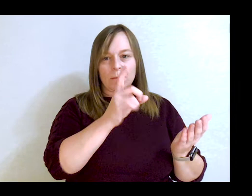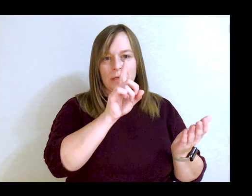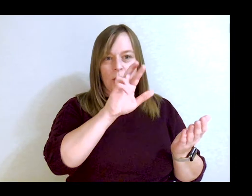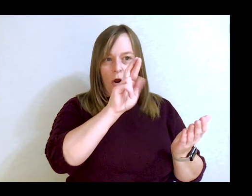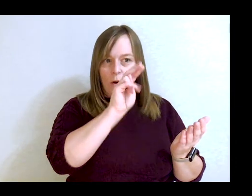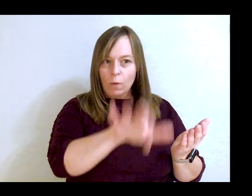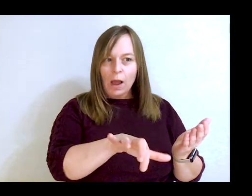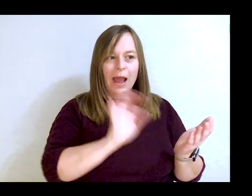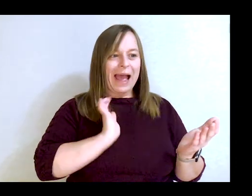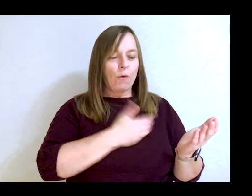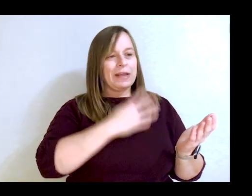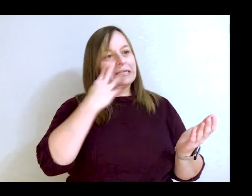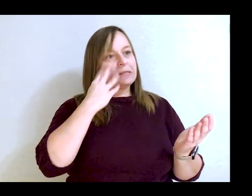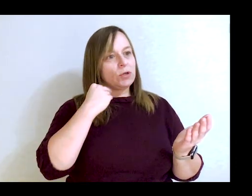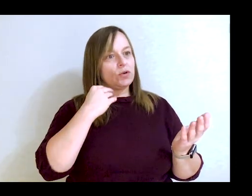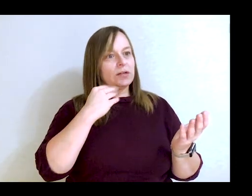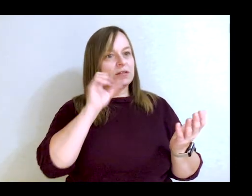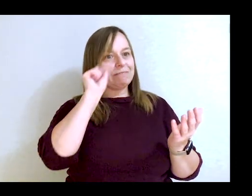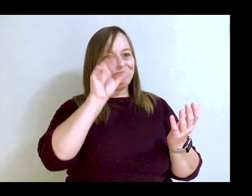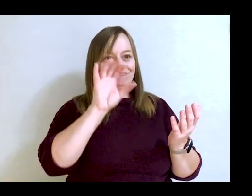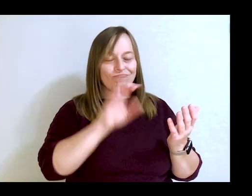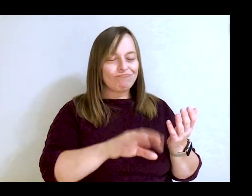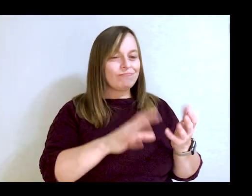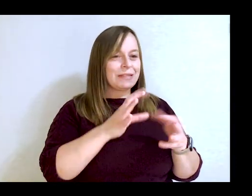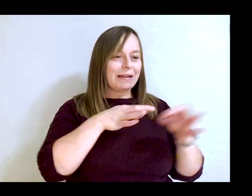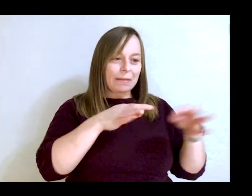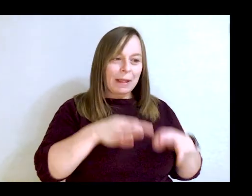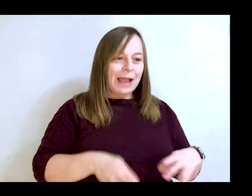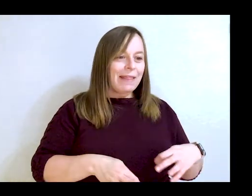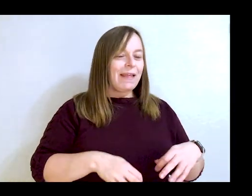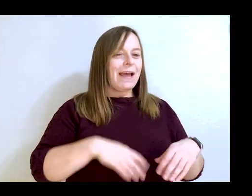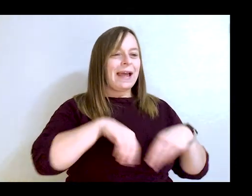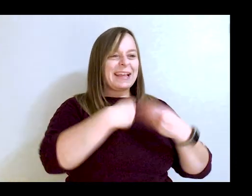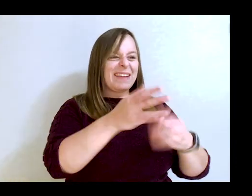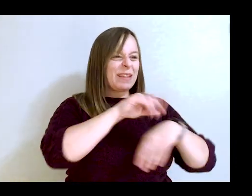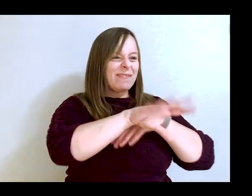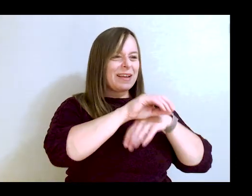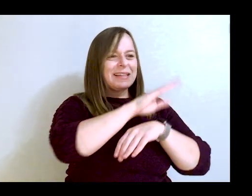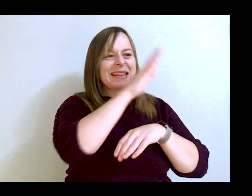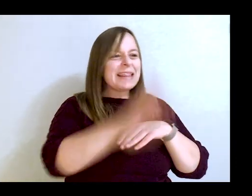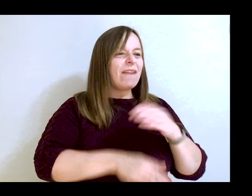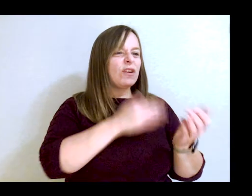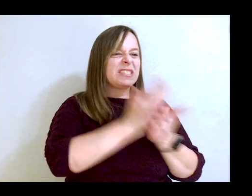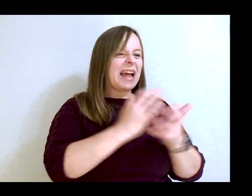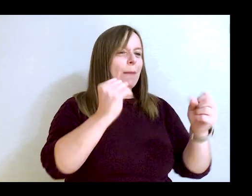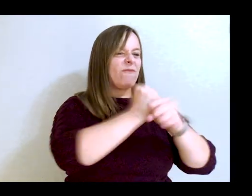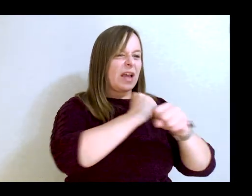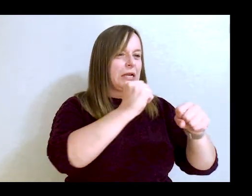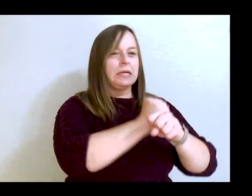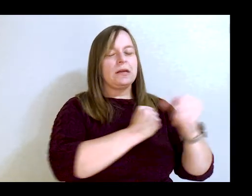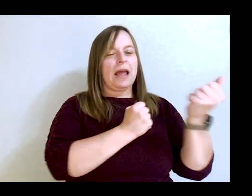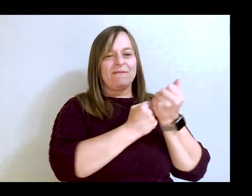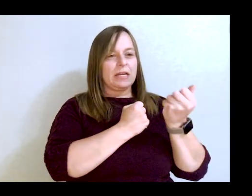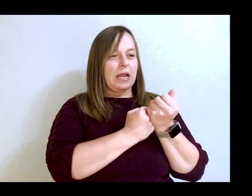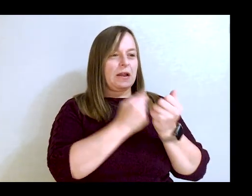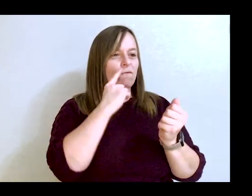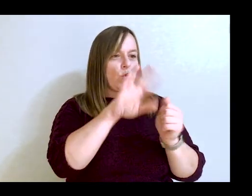about how our experience was and give them advice to never stop advocating and..